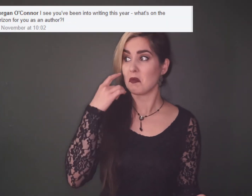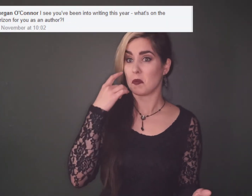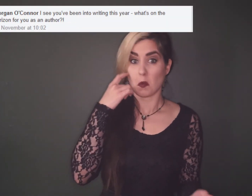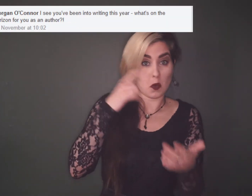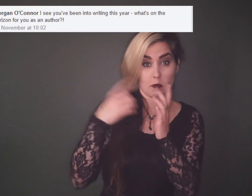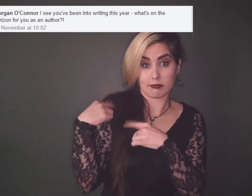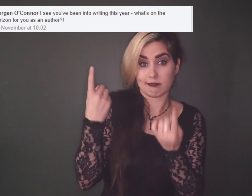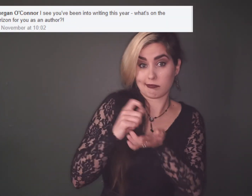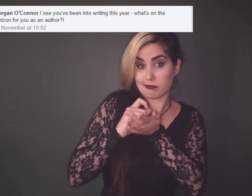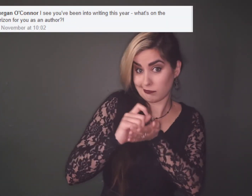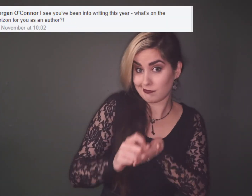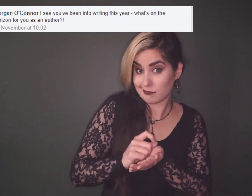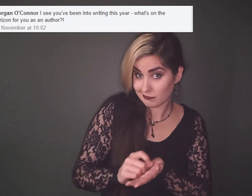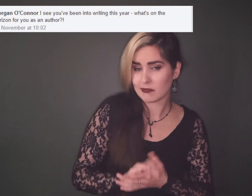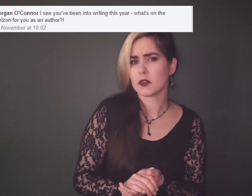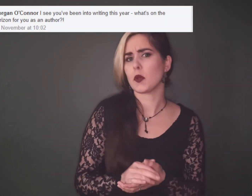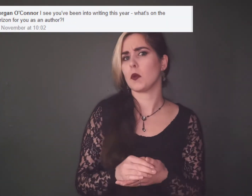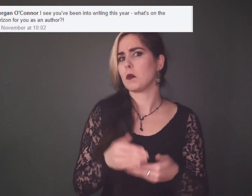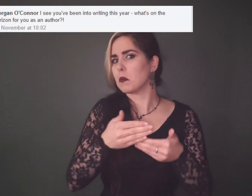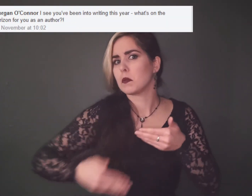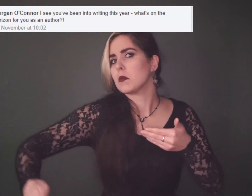I see you've been into writing this year, what's on the horizon for you as an author?